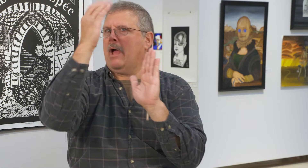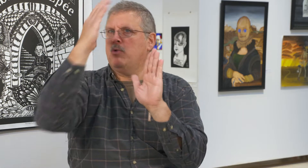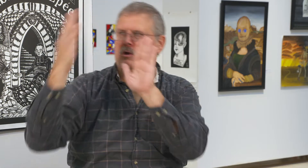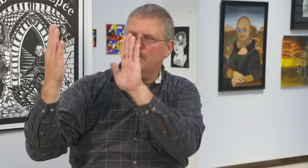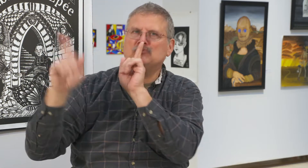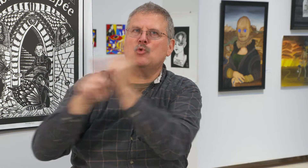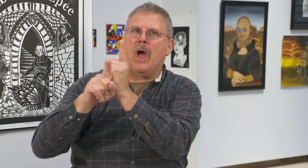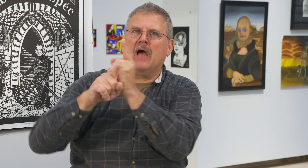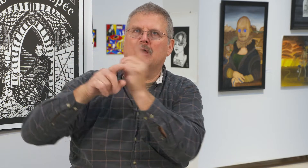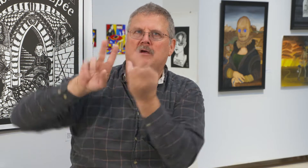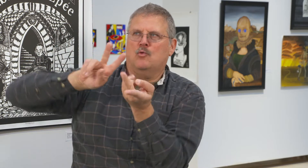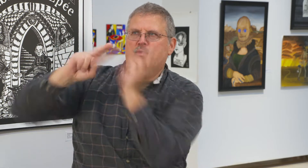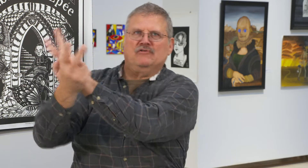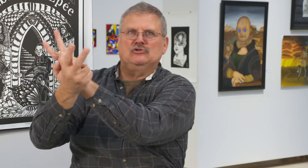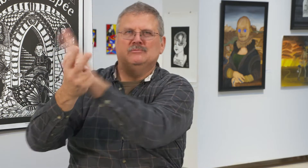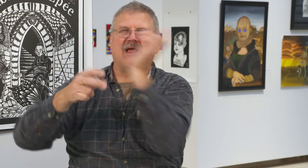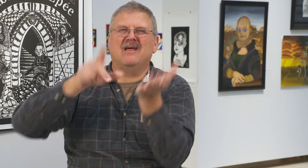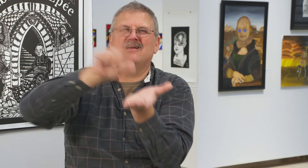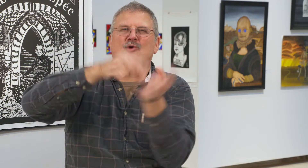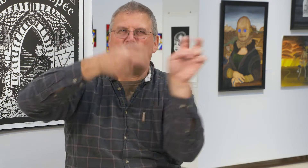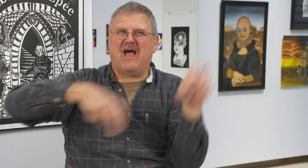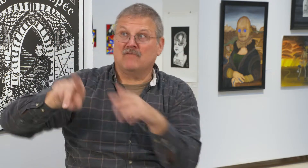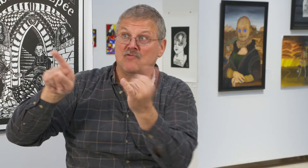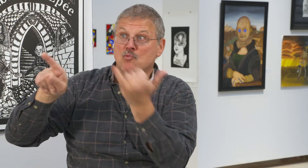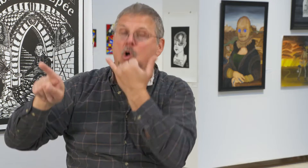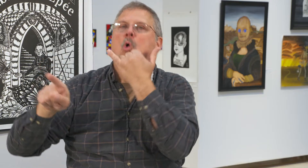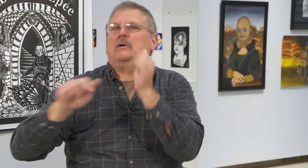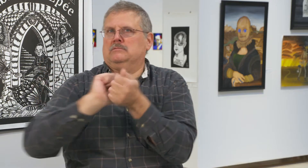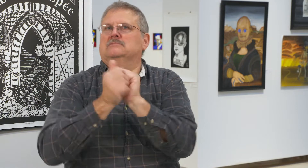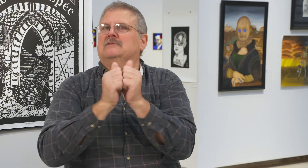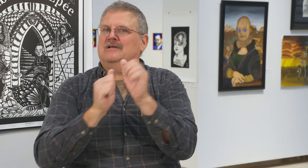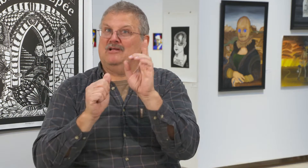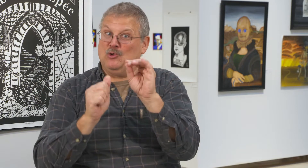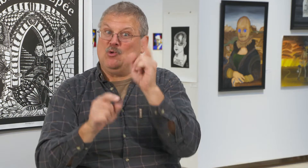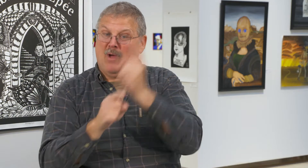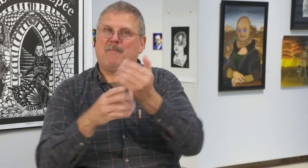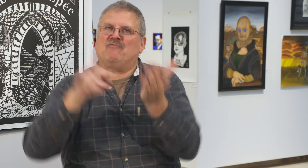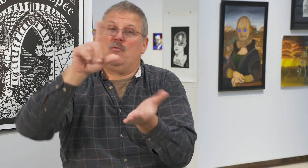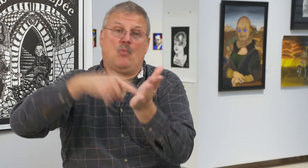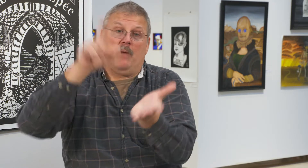to check that it is reversed correctly. Once the linocut is carved and printed,